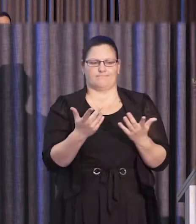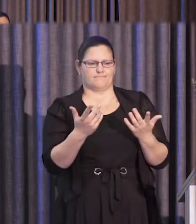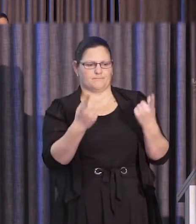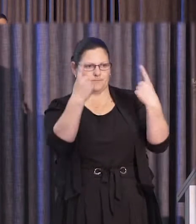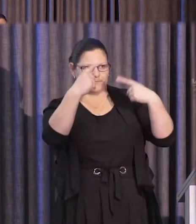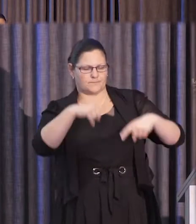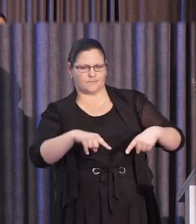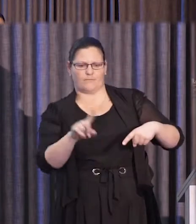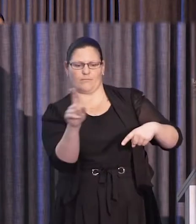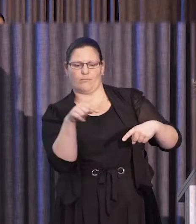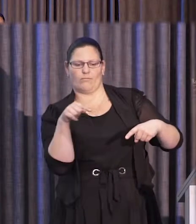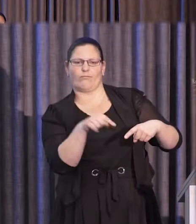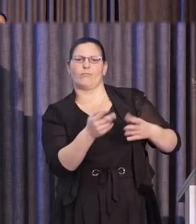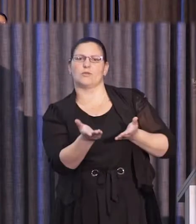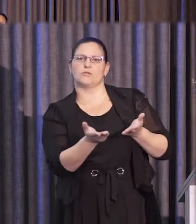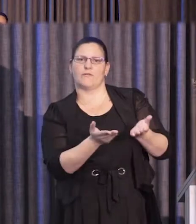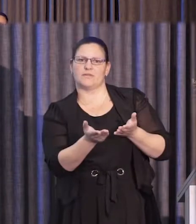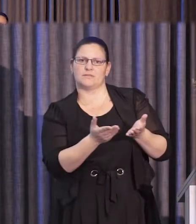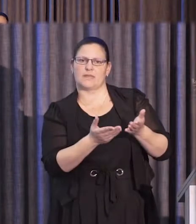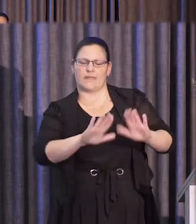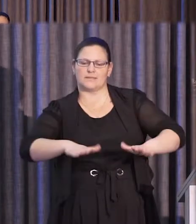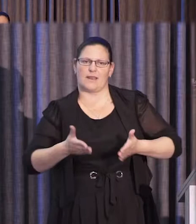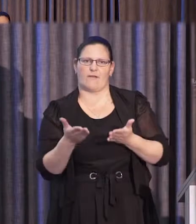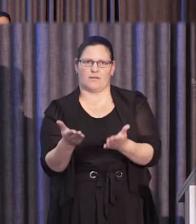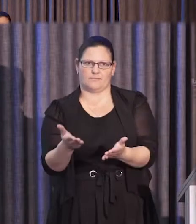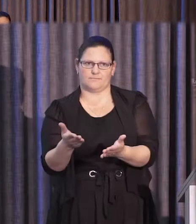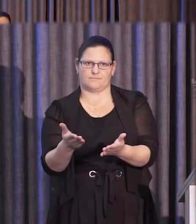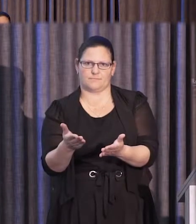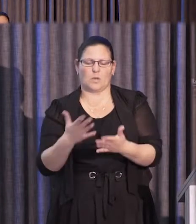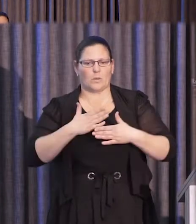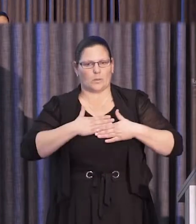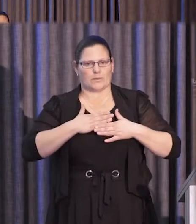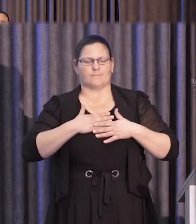that makes sense on the ground so that the department has a very strong commitment to place-based